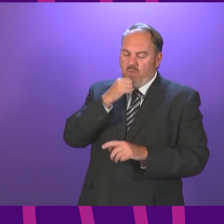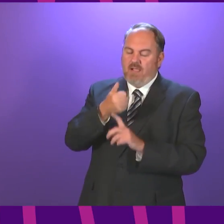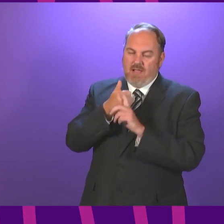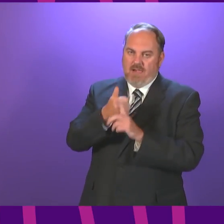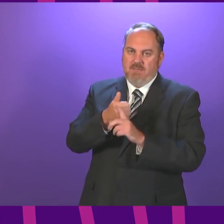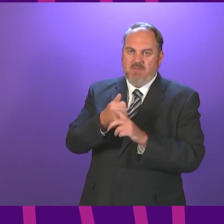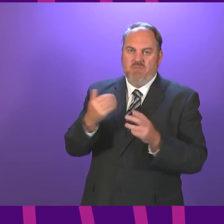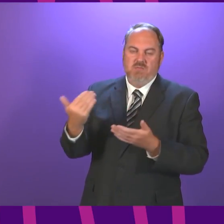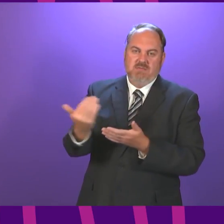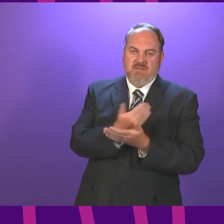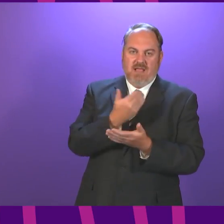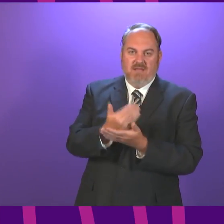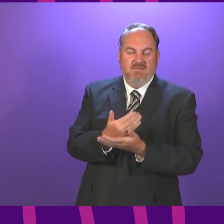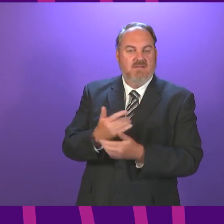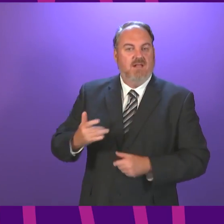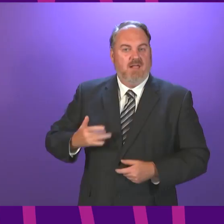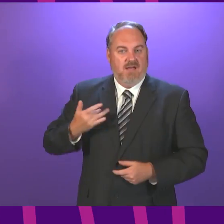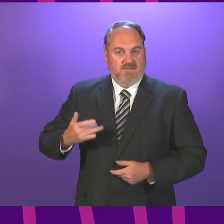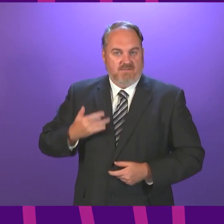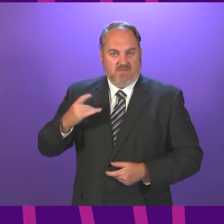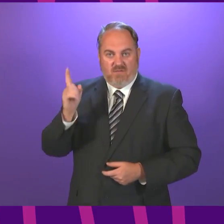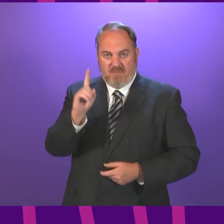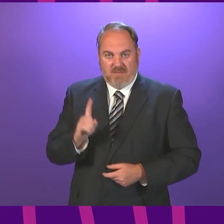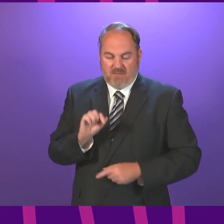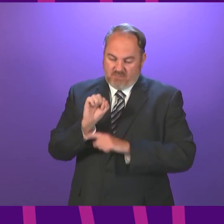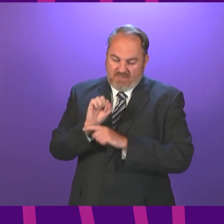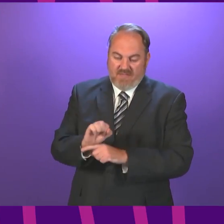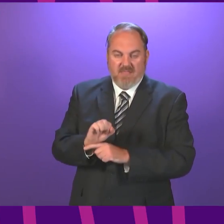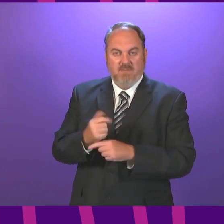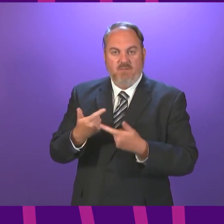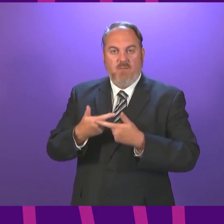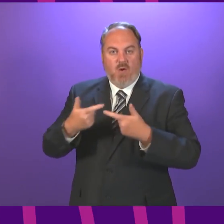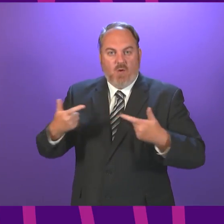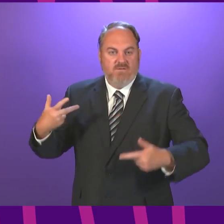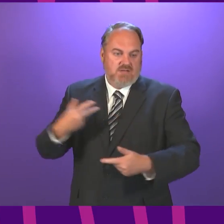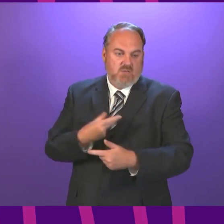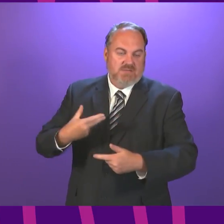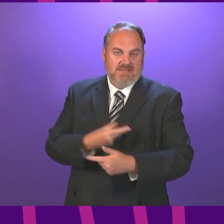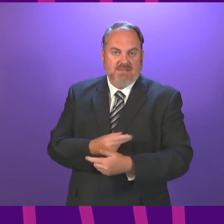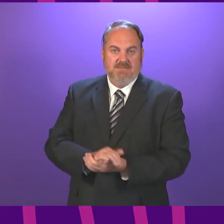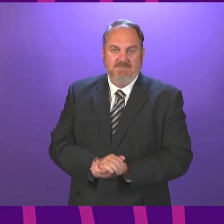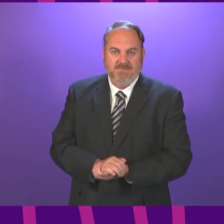irrespective of the constitutional constraints that we face.